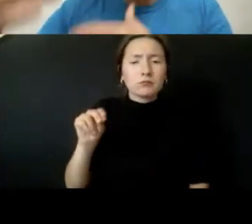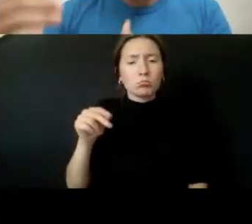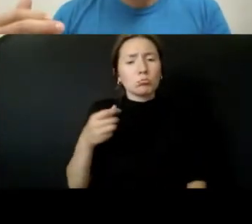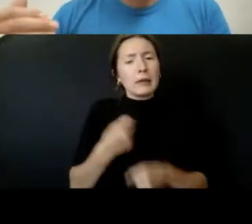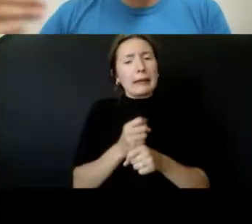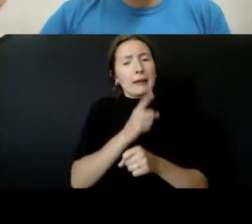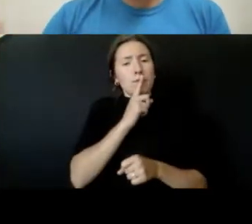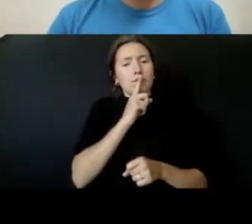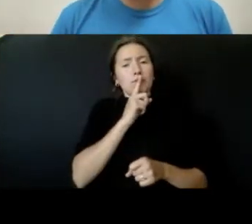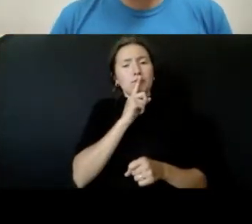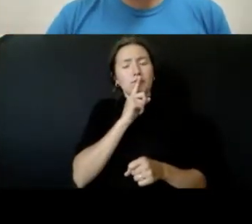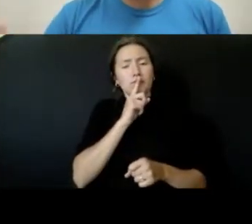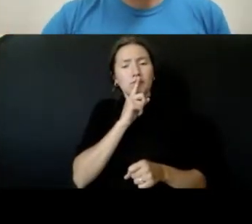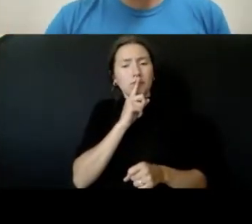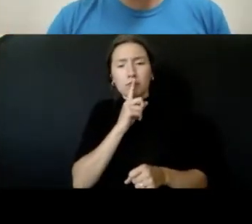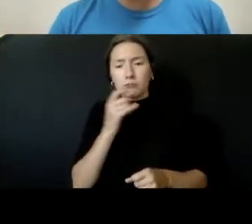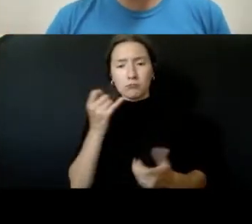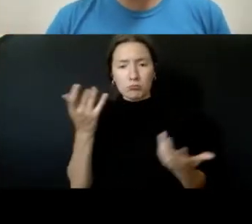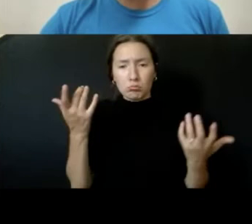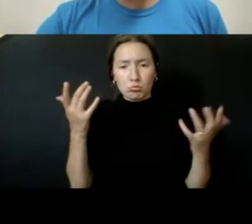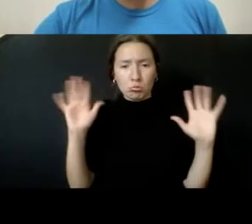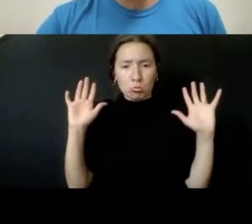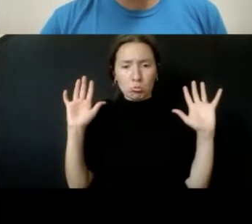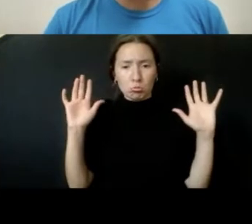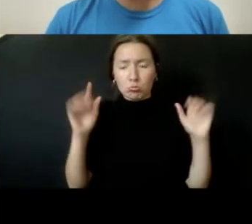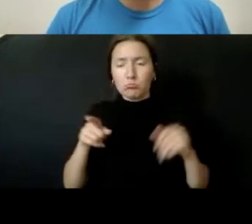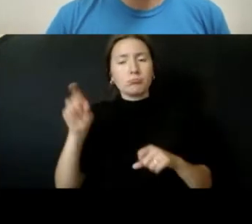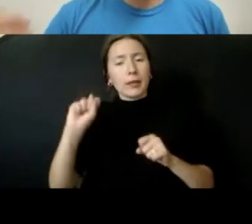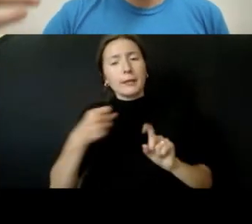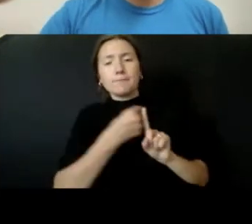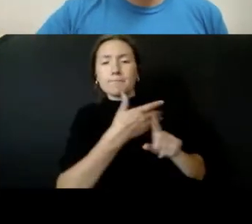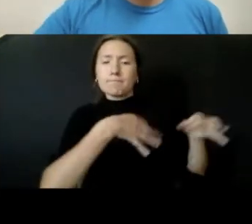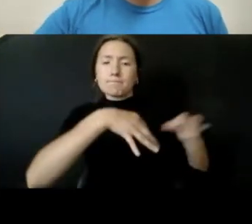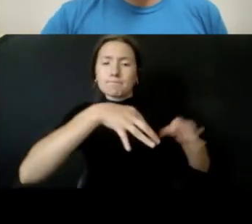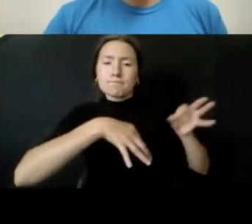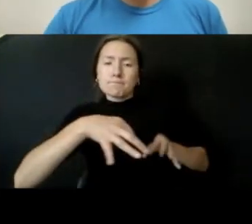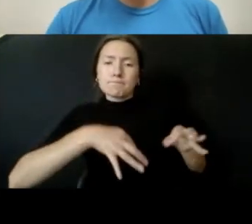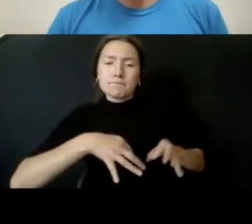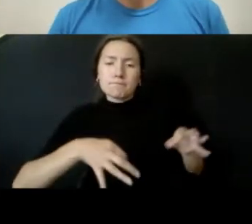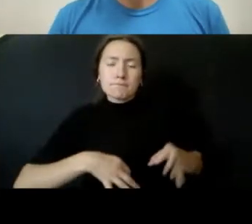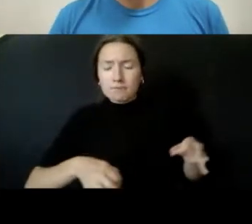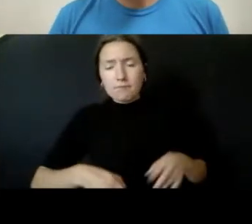or whatever but open up communication channels um if you slack create a channel just for this